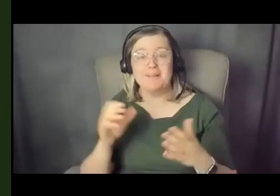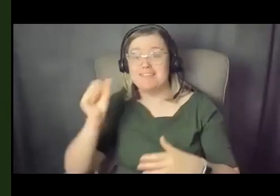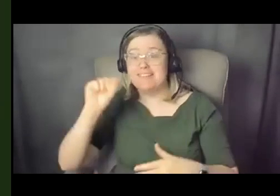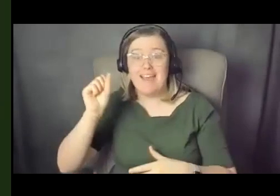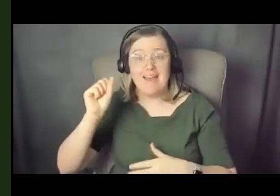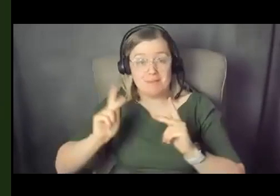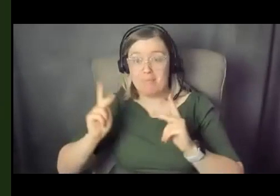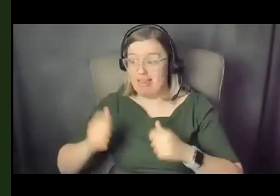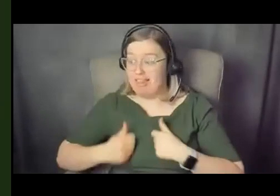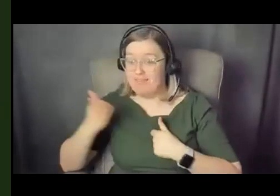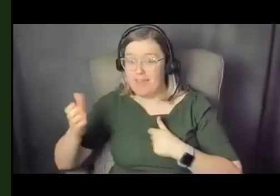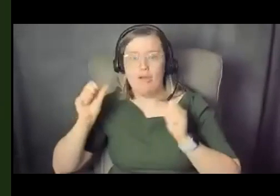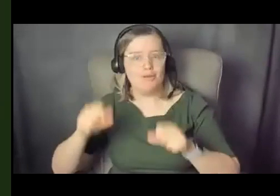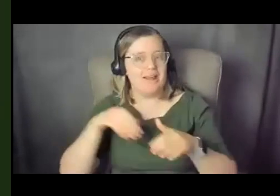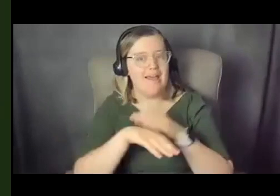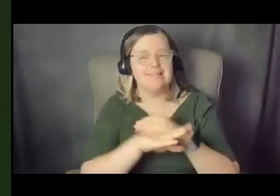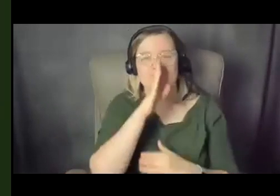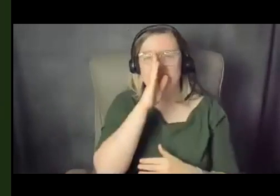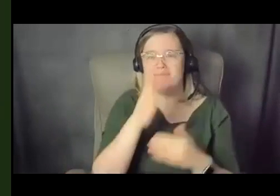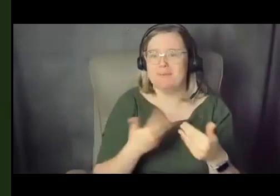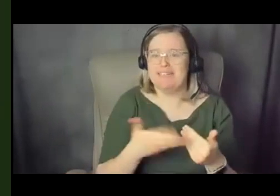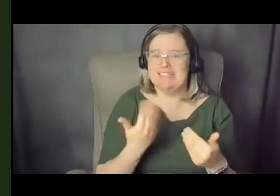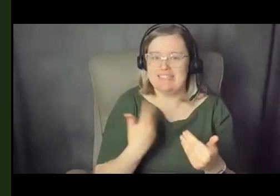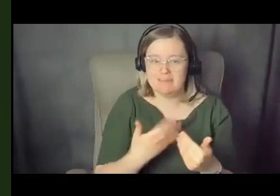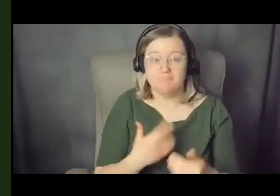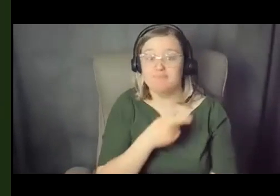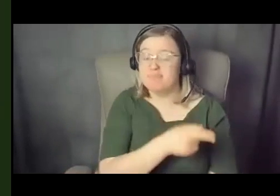Growth continues rapidly in the 1960s, as you can see in the still climbing today.